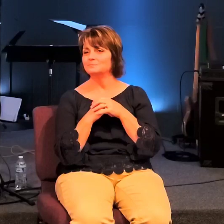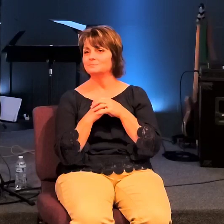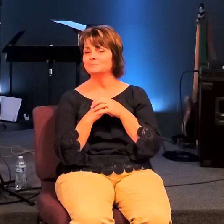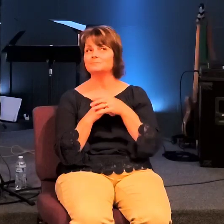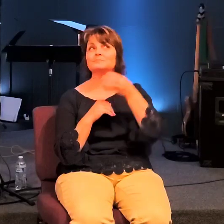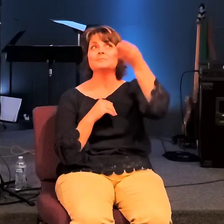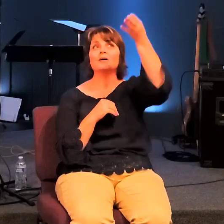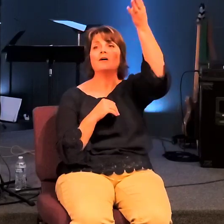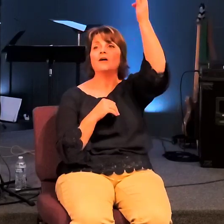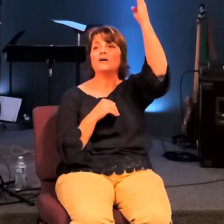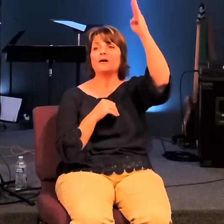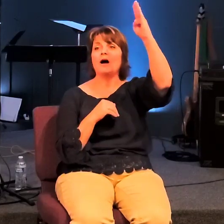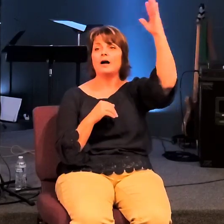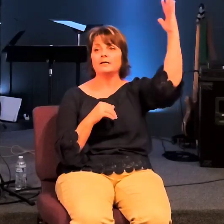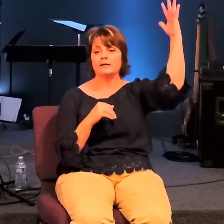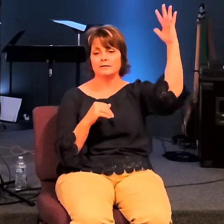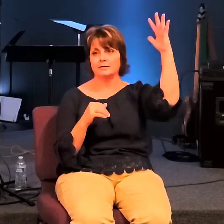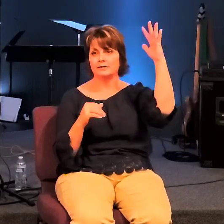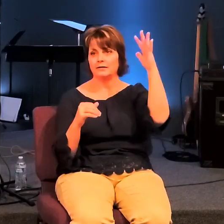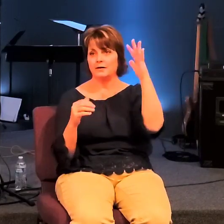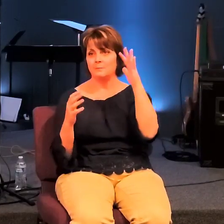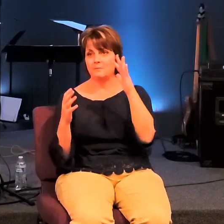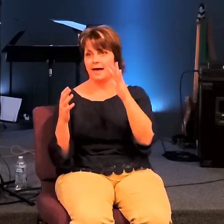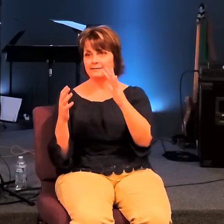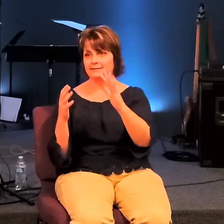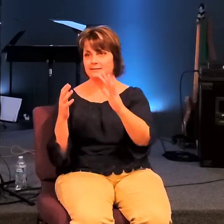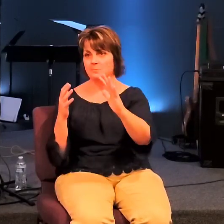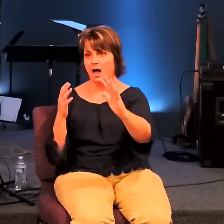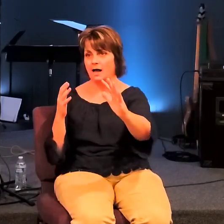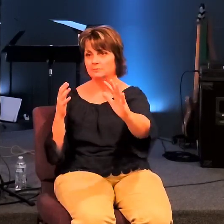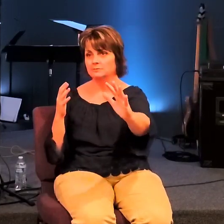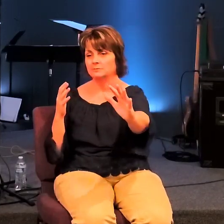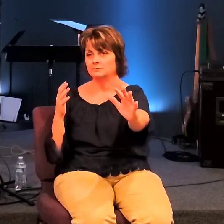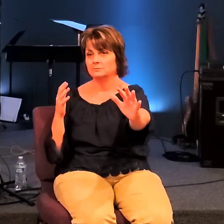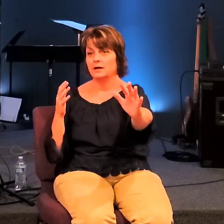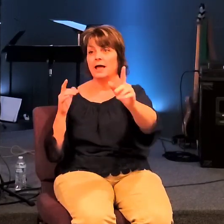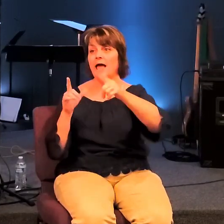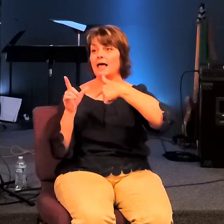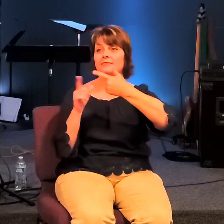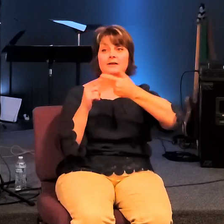a there's a storm there's an earthquake there there's there's a whirlwind there's all this